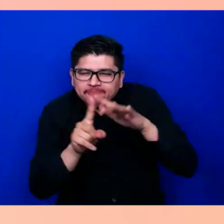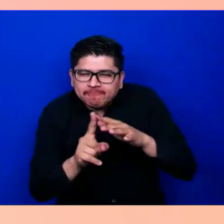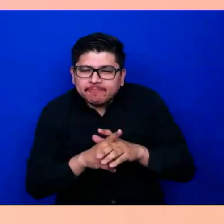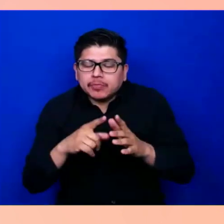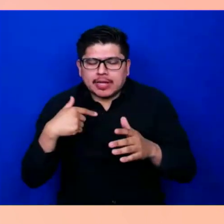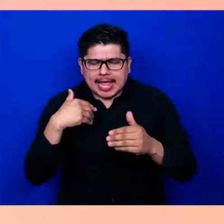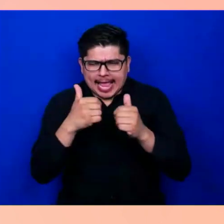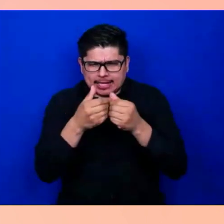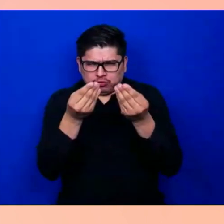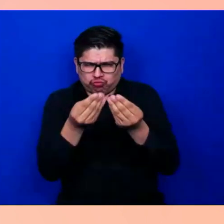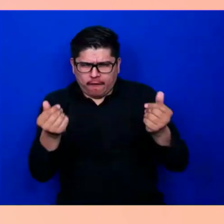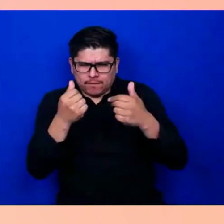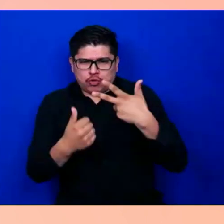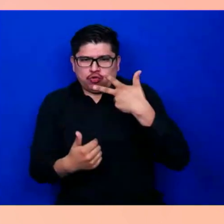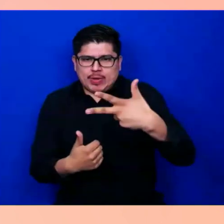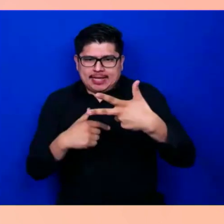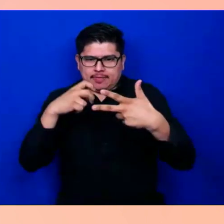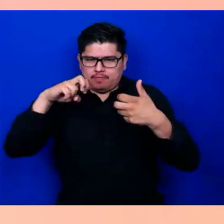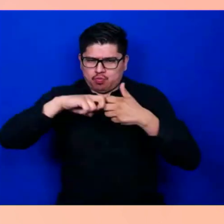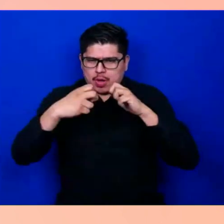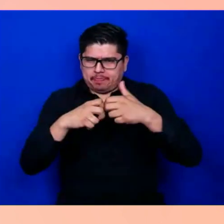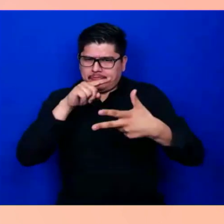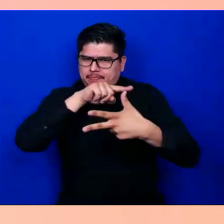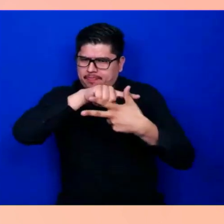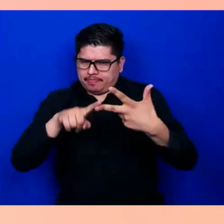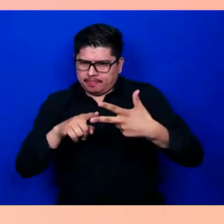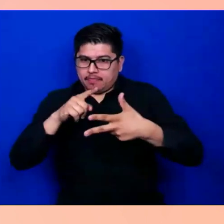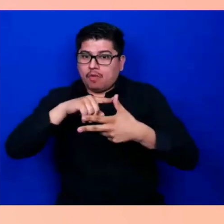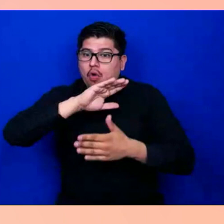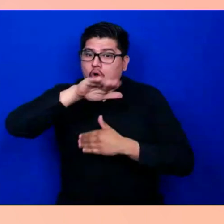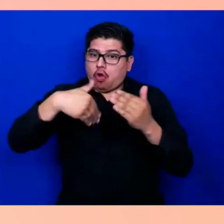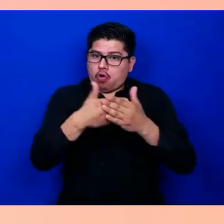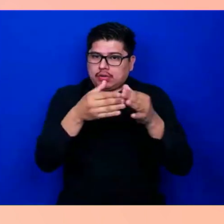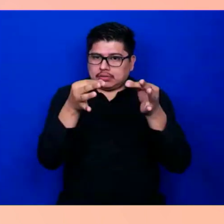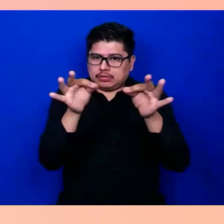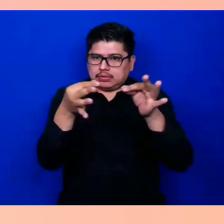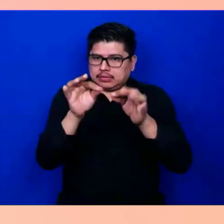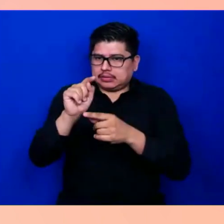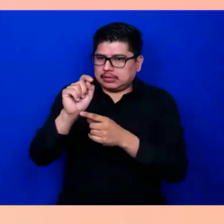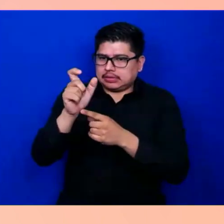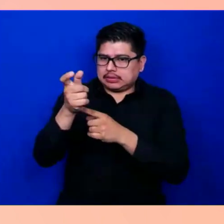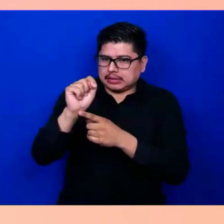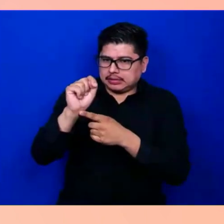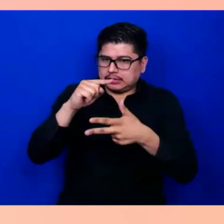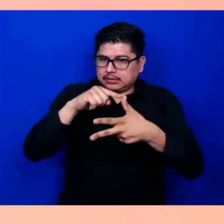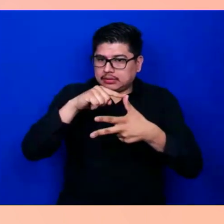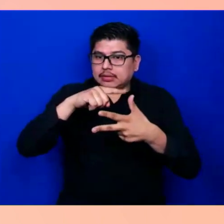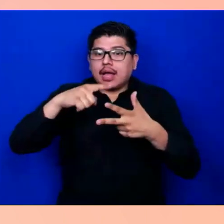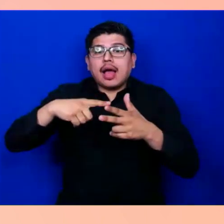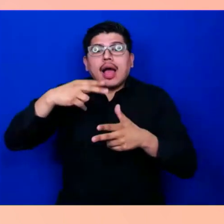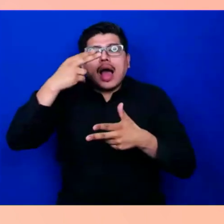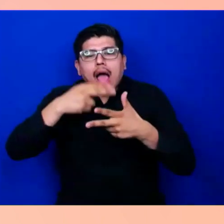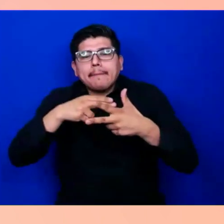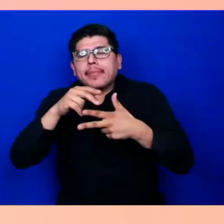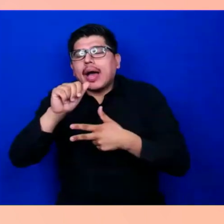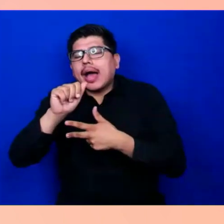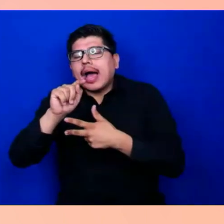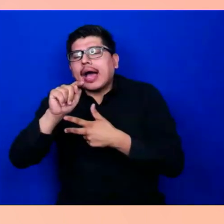One, all text, two, it's added a name attribute to the button, and three, a label to the alert dialog.